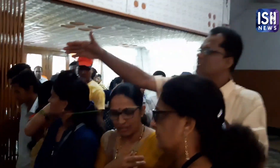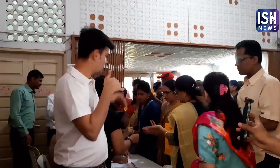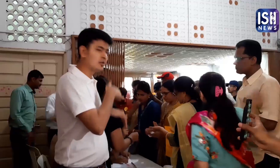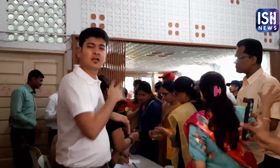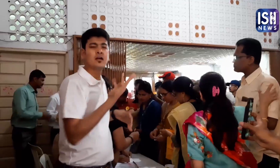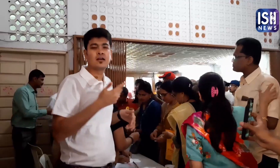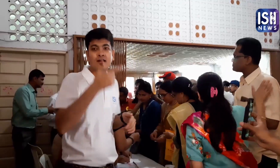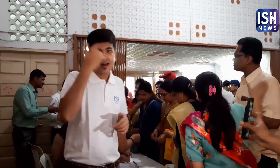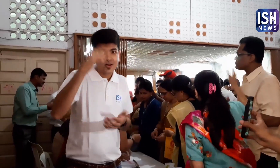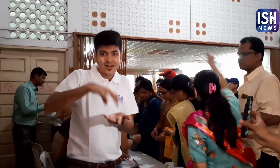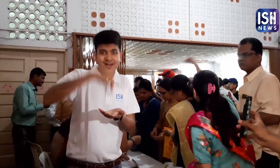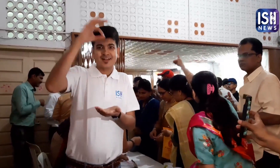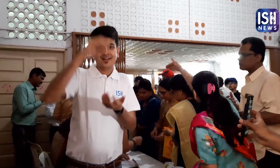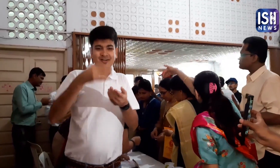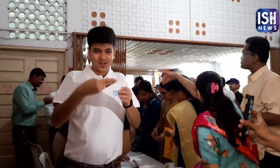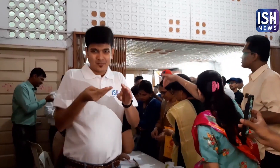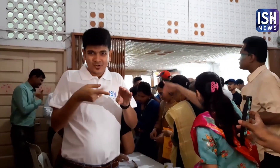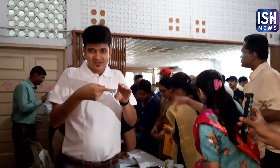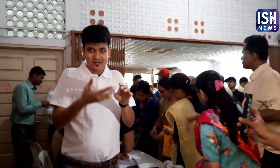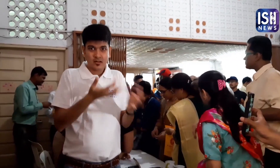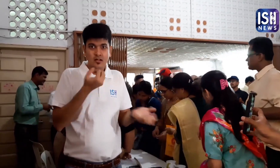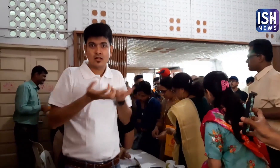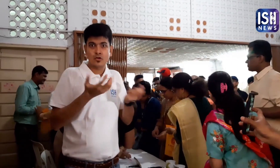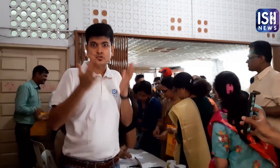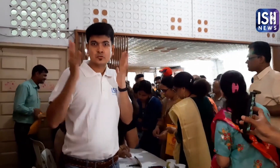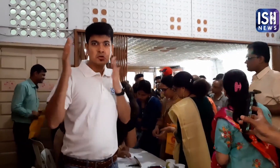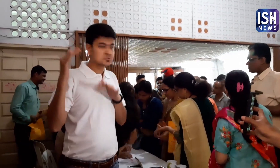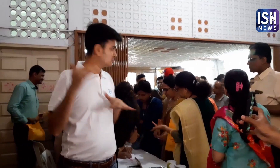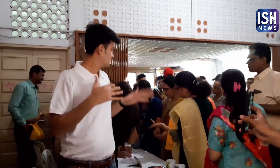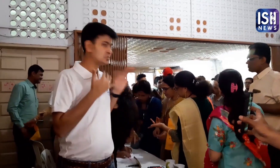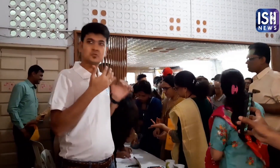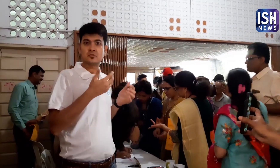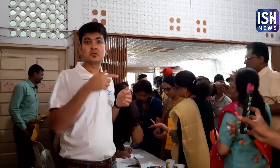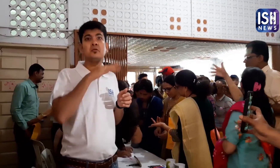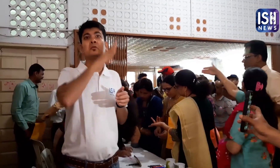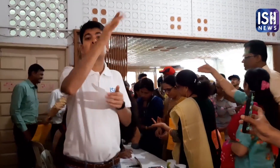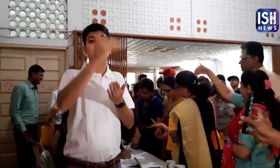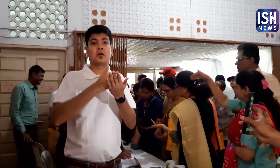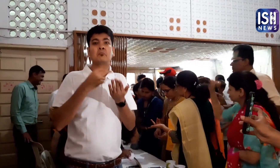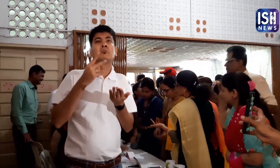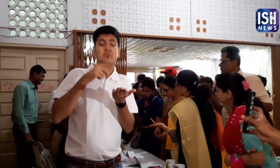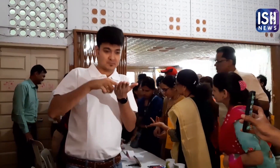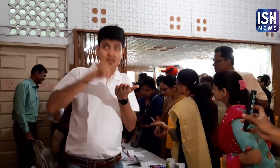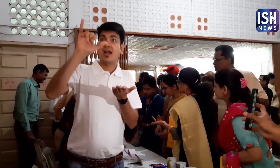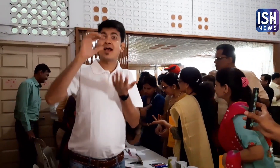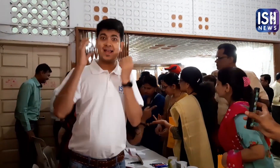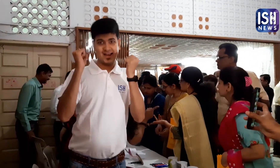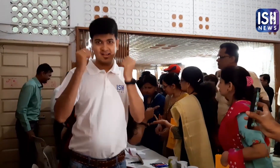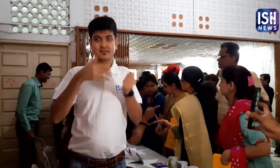These are the lucky draw coupons. People are excitedly buying, hoping to be the lucky ones.